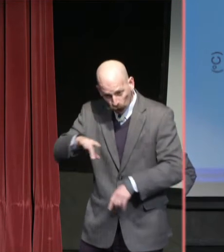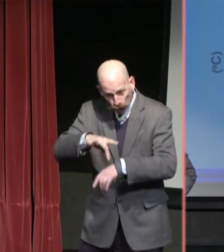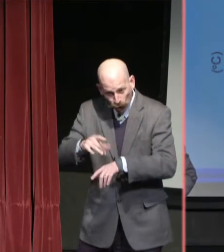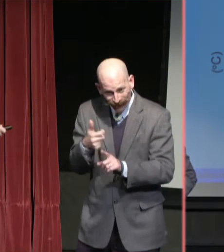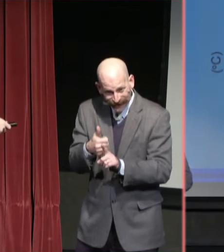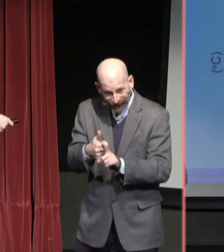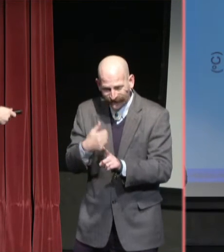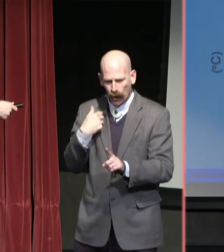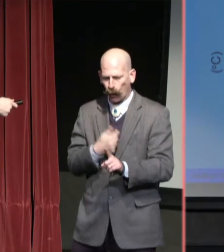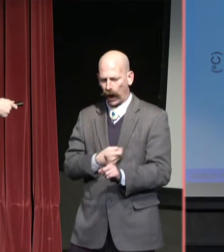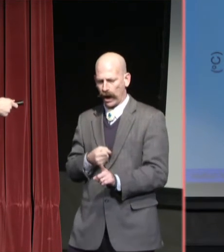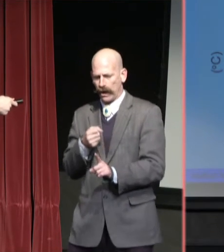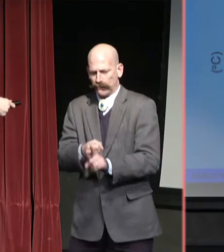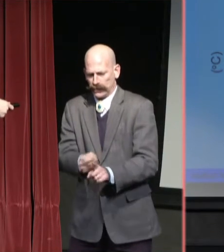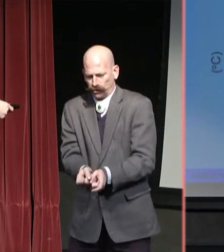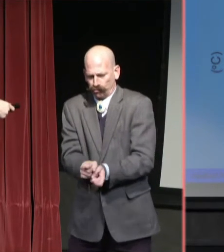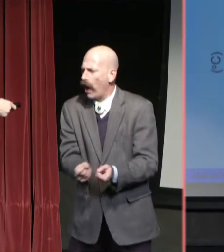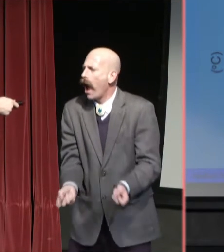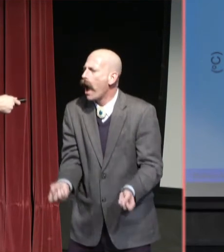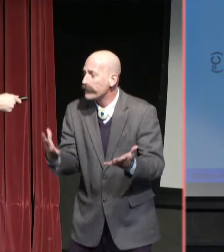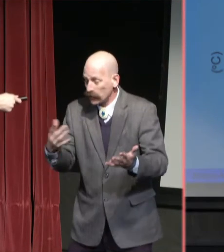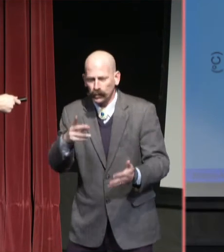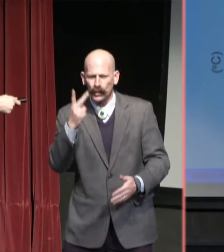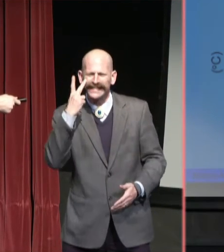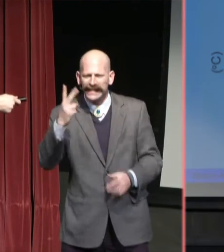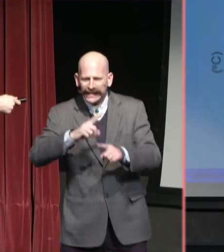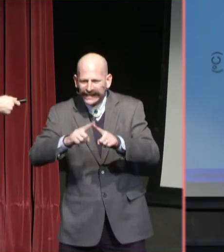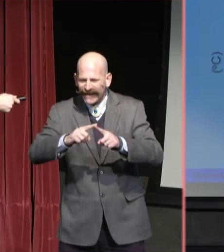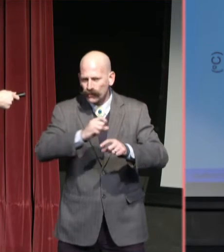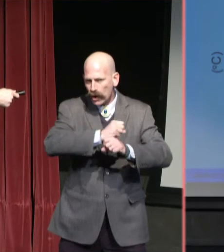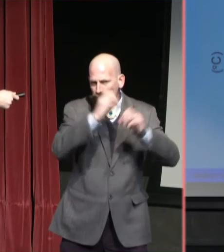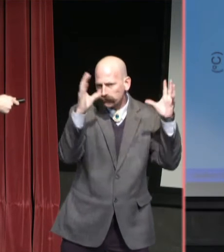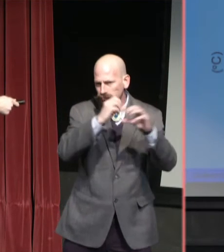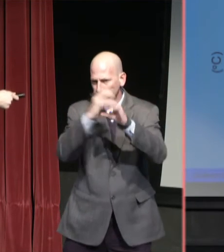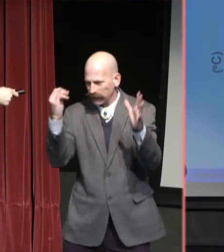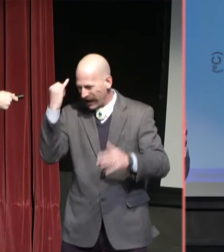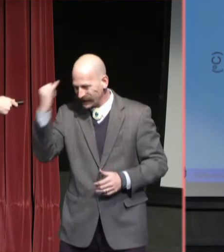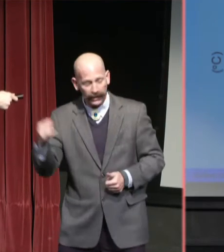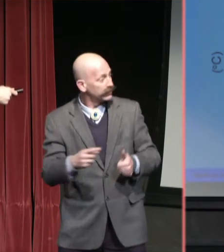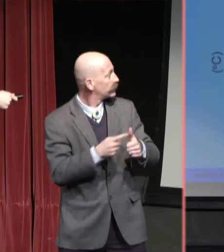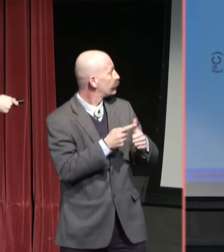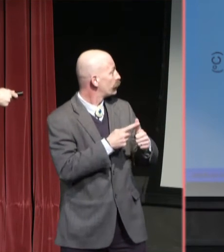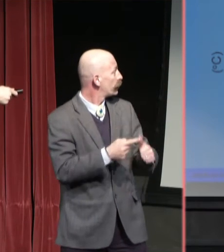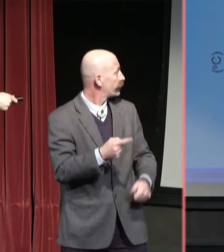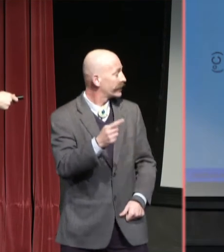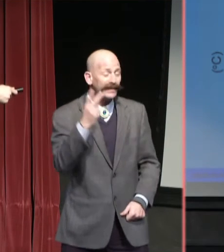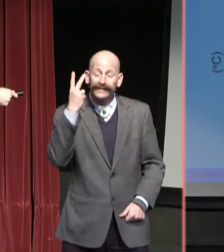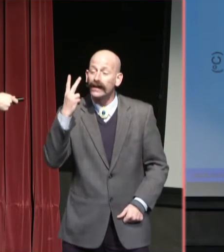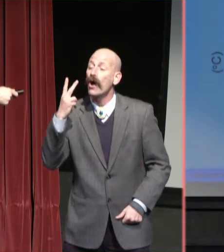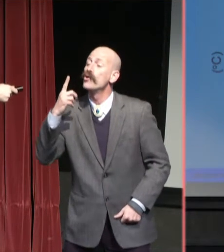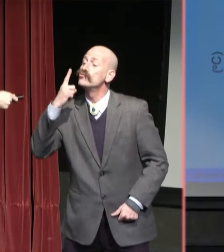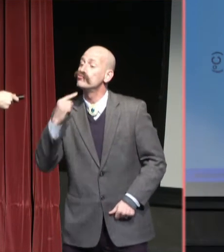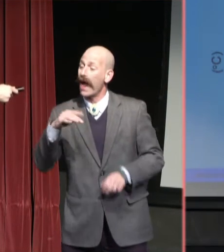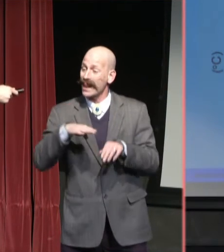So in each of these scenarios, you've got a solid red line and you have a range of possible temperature.